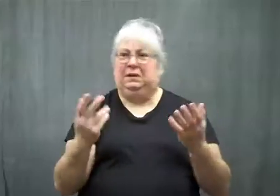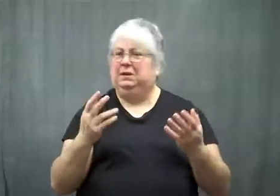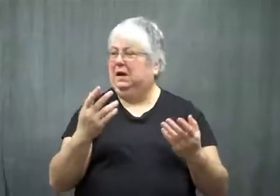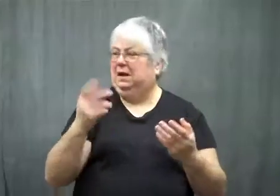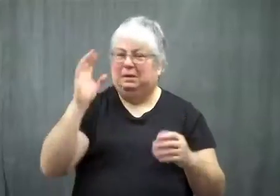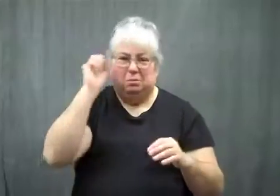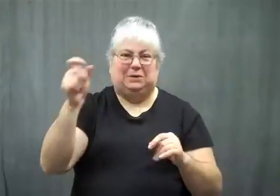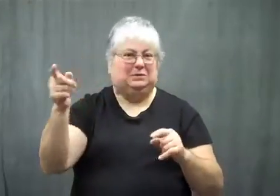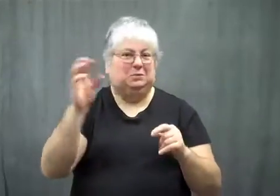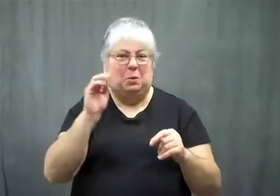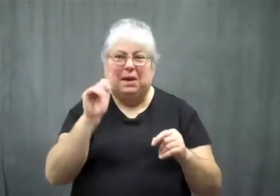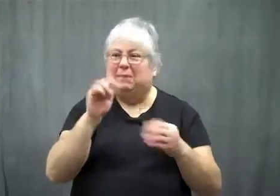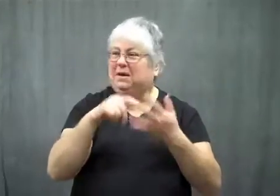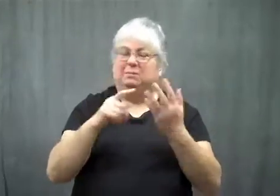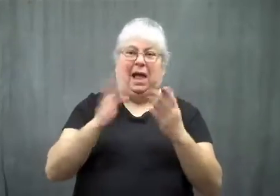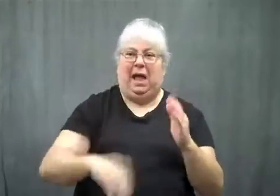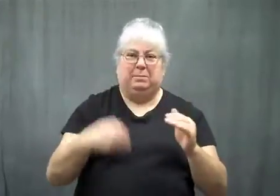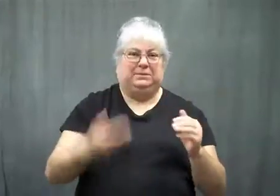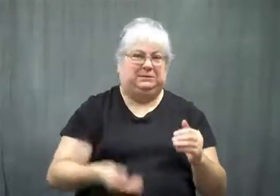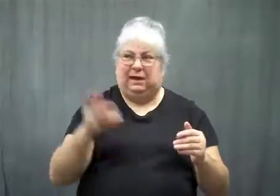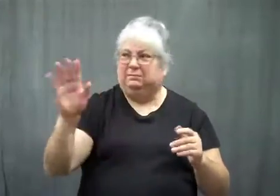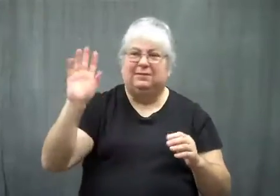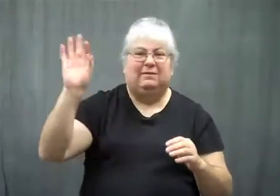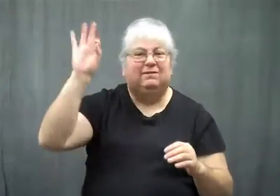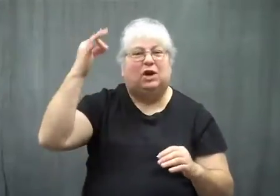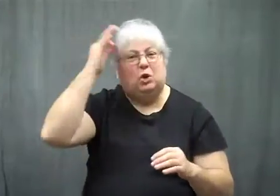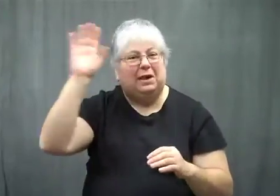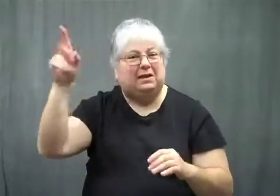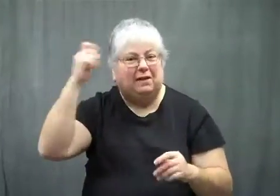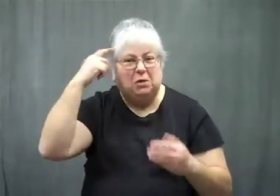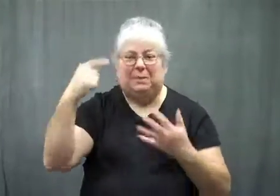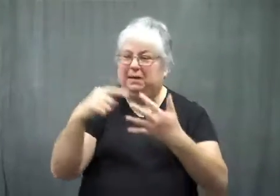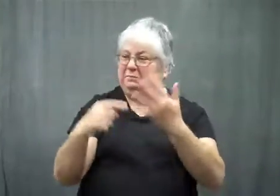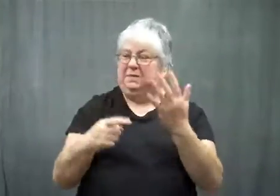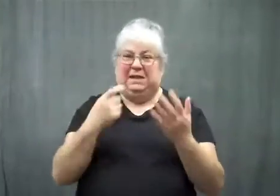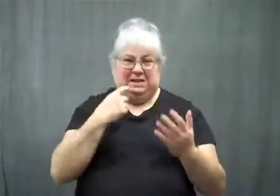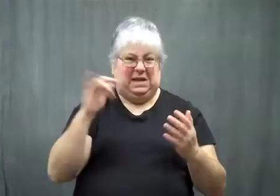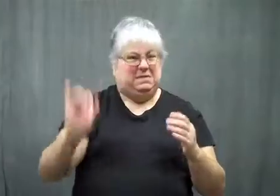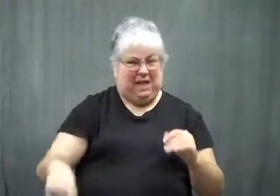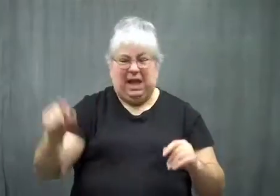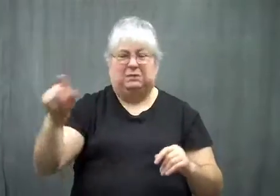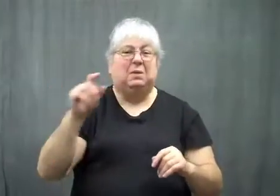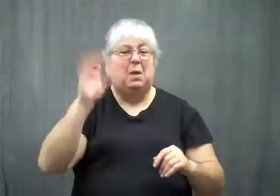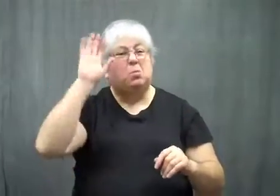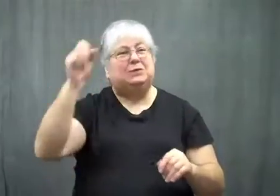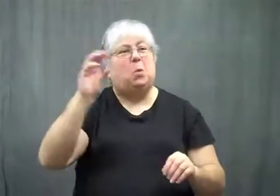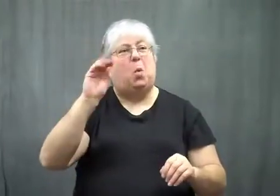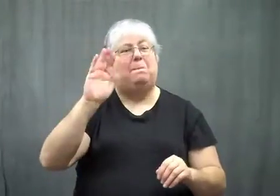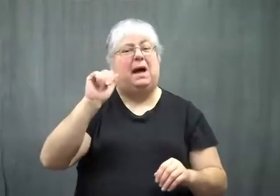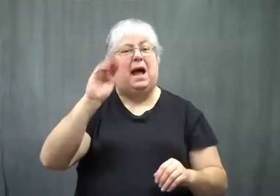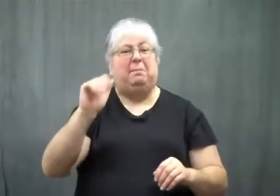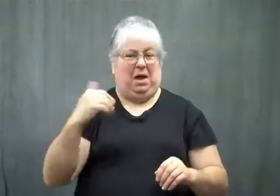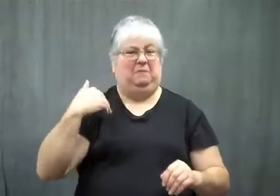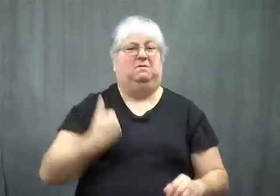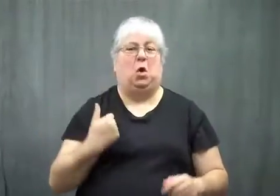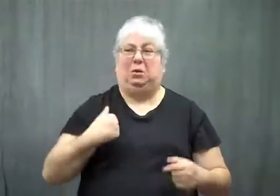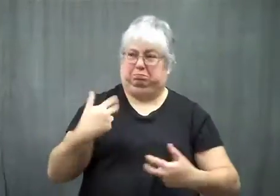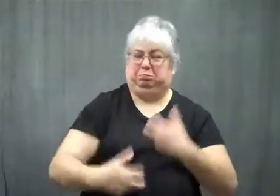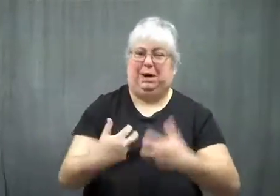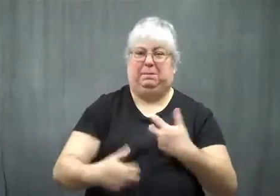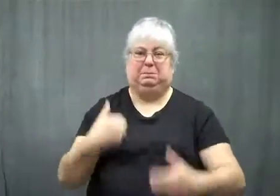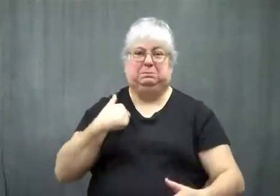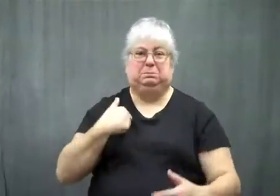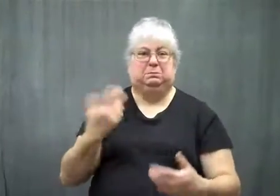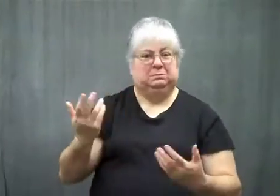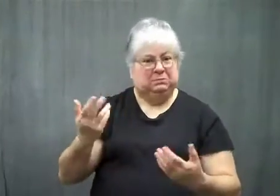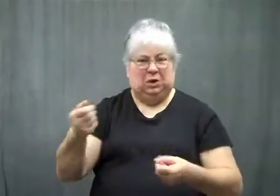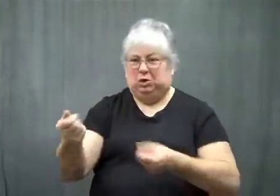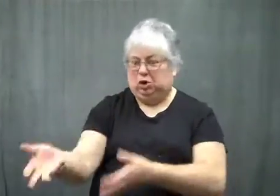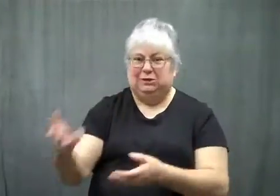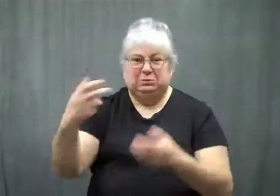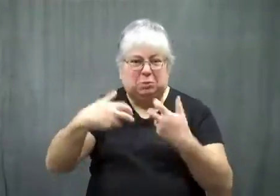He was upset about the federal government and the President.